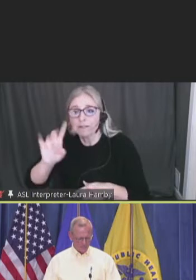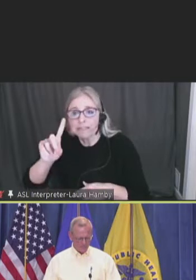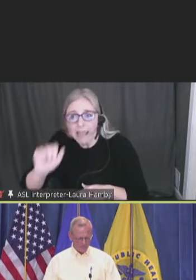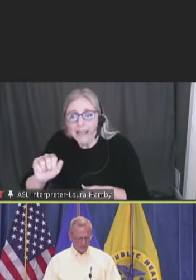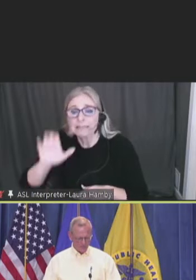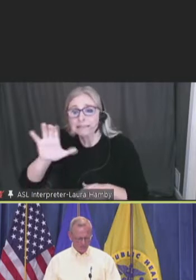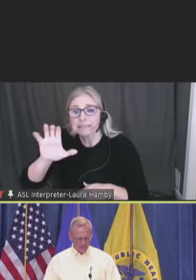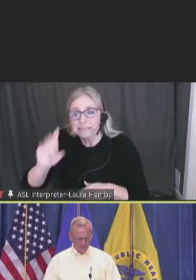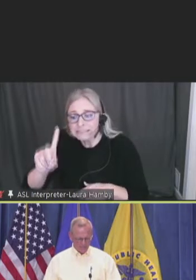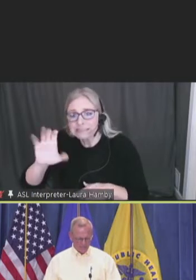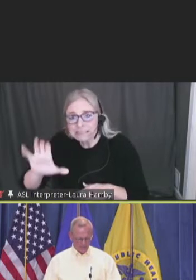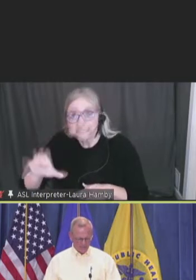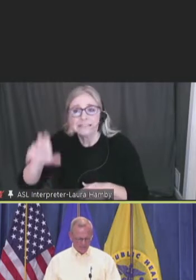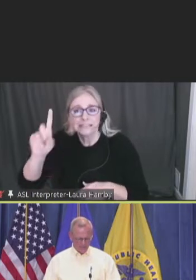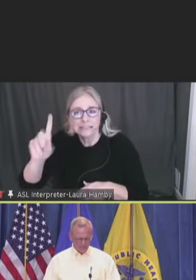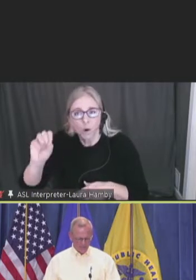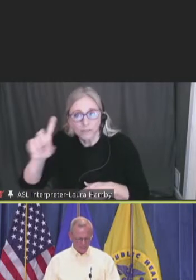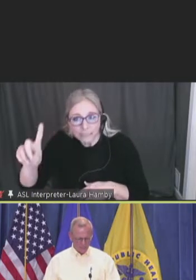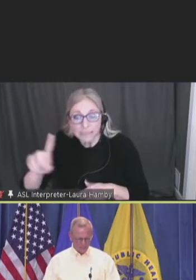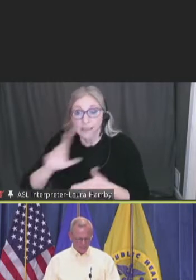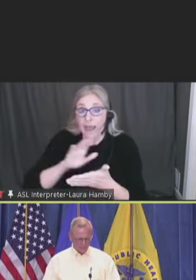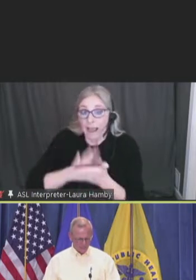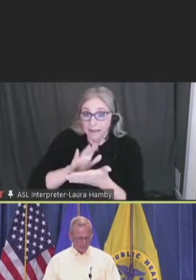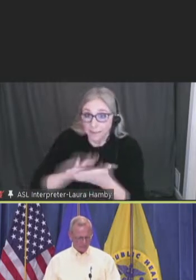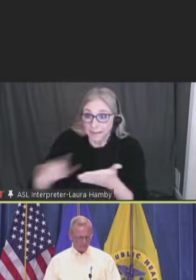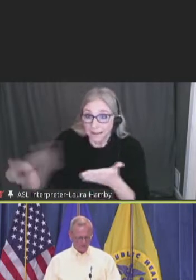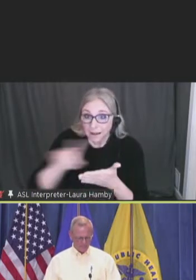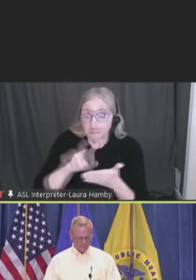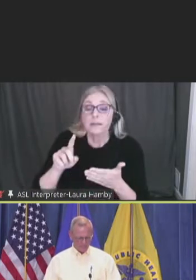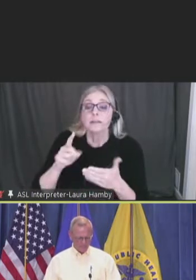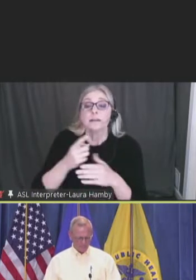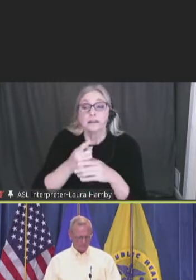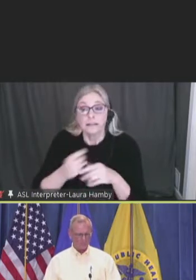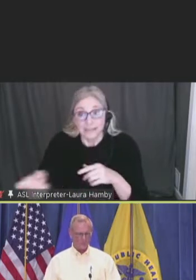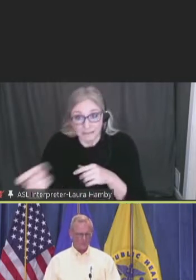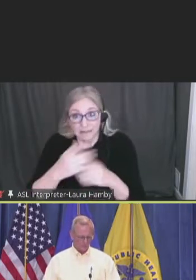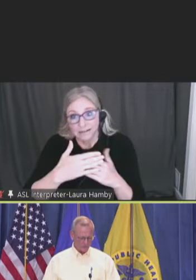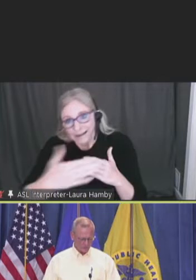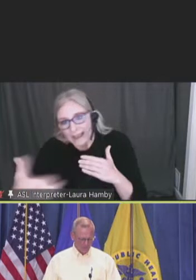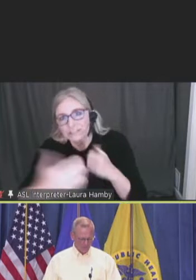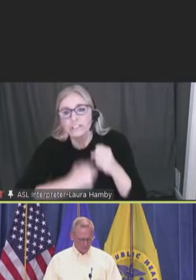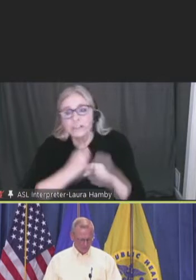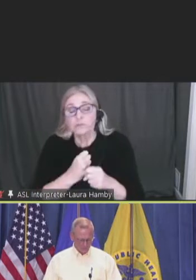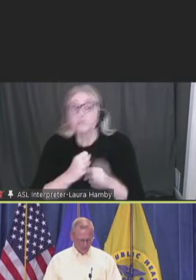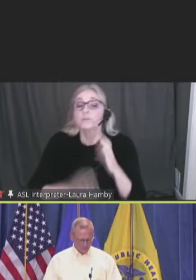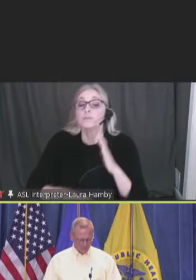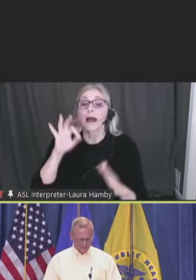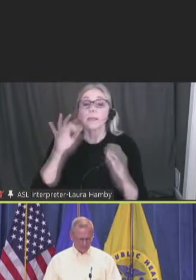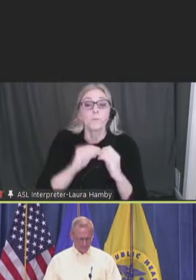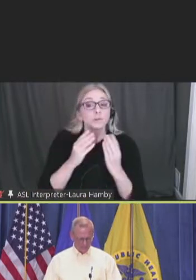DoD, and academia, in the next year to find innovative solutions to expand vaccine safety